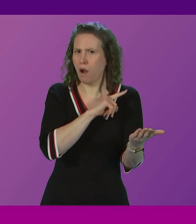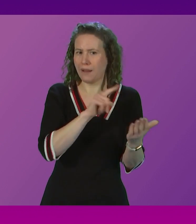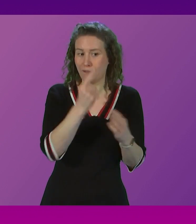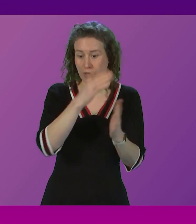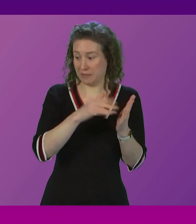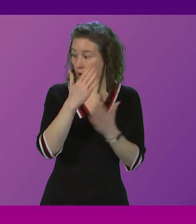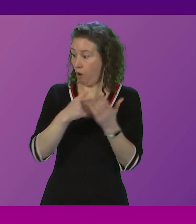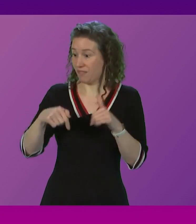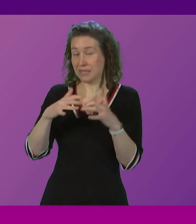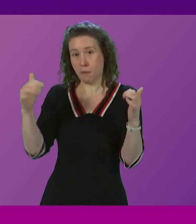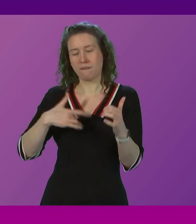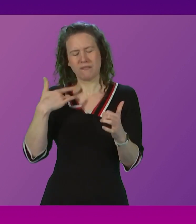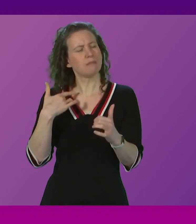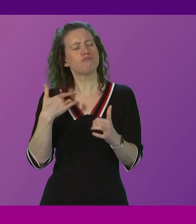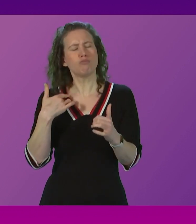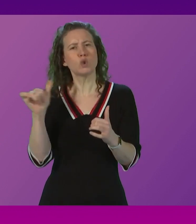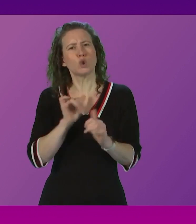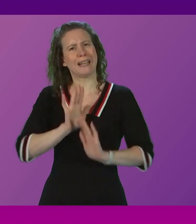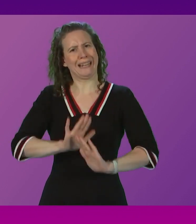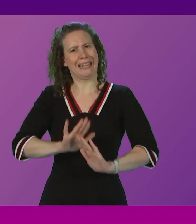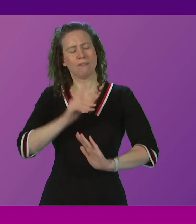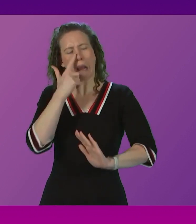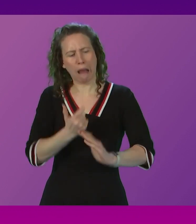think is right about leaving open the chance that that could happen?